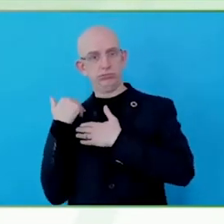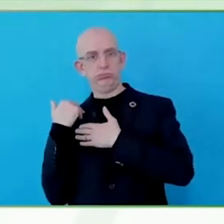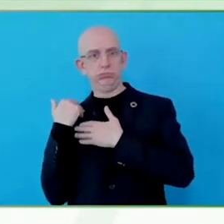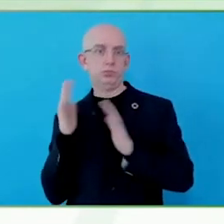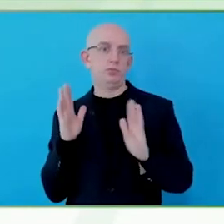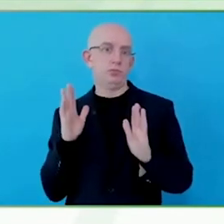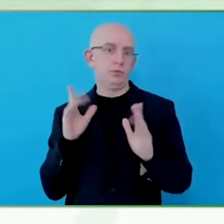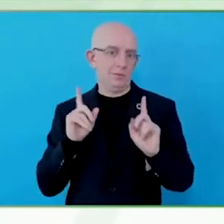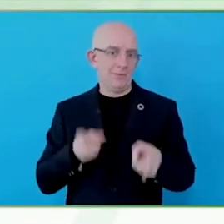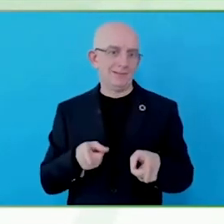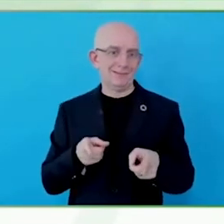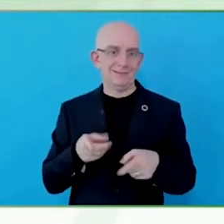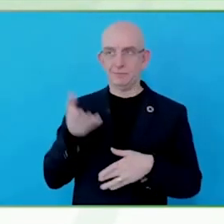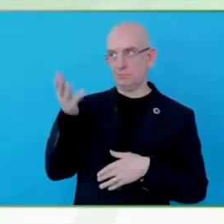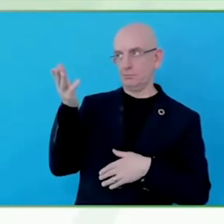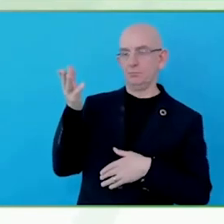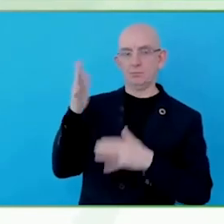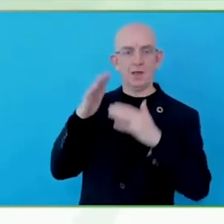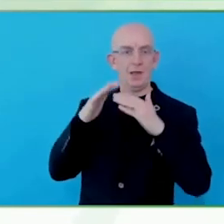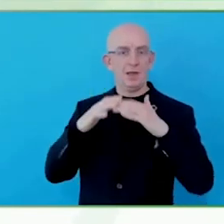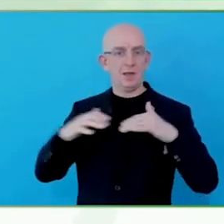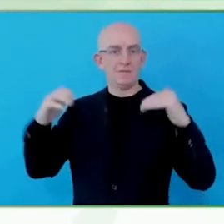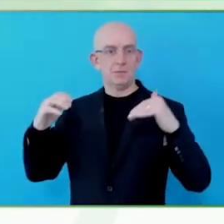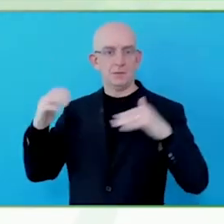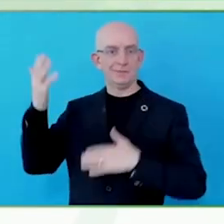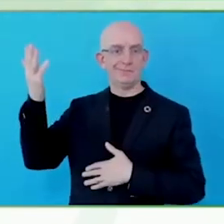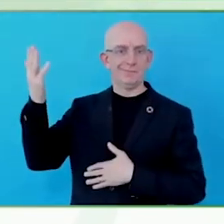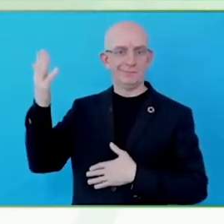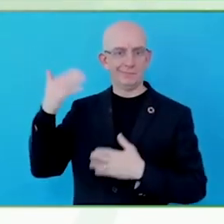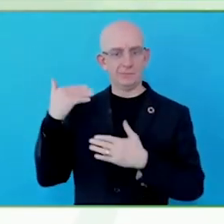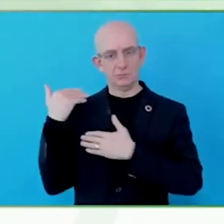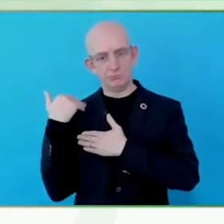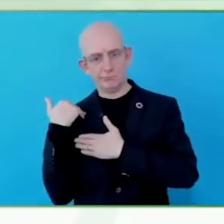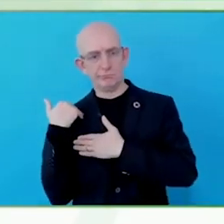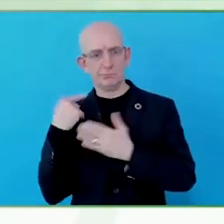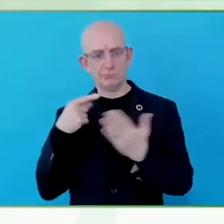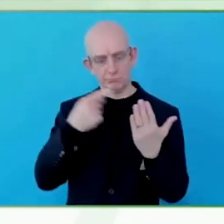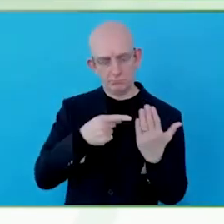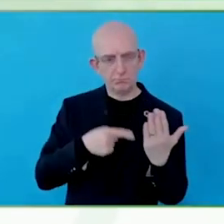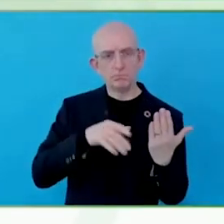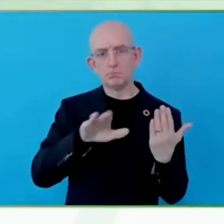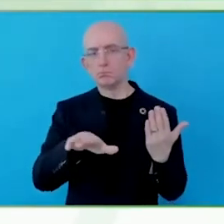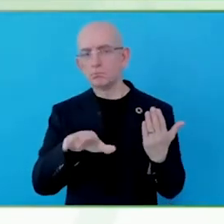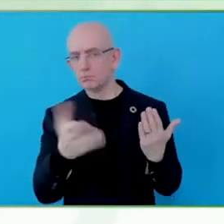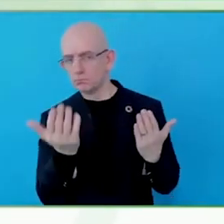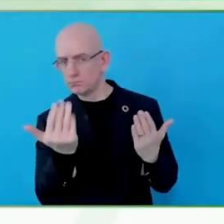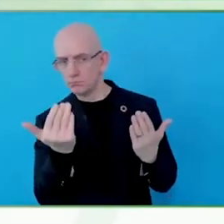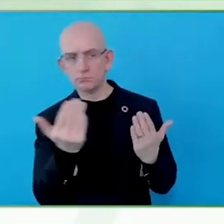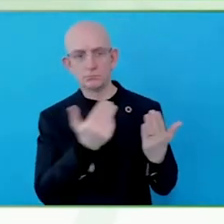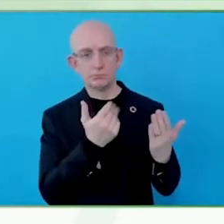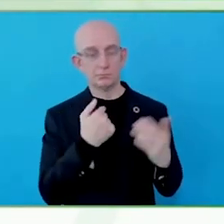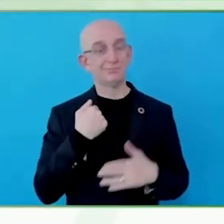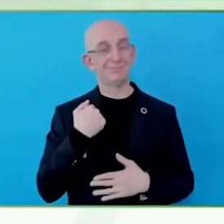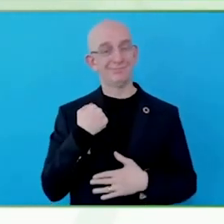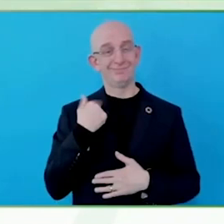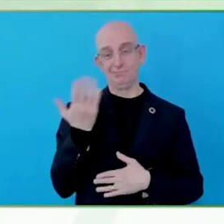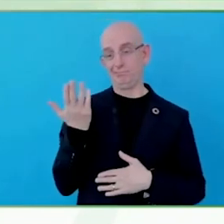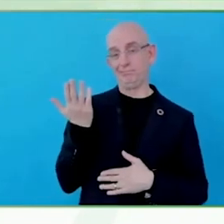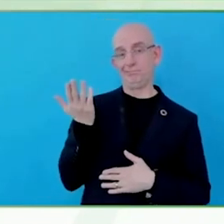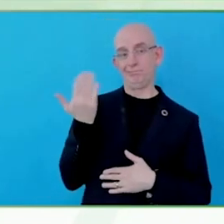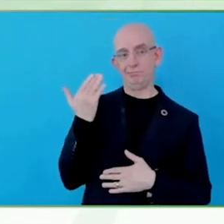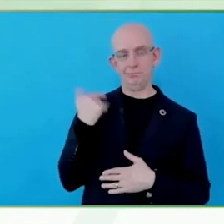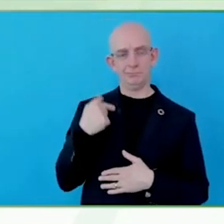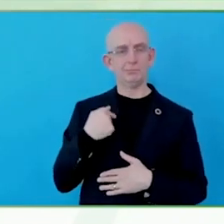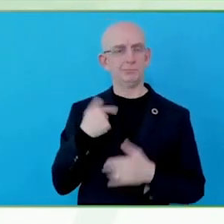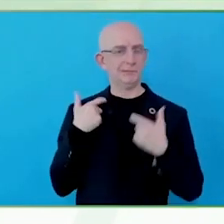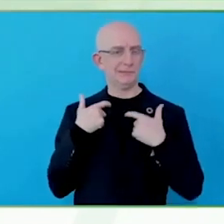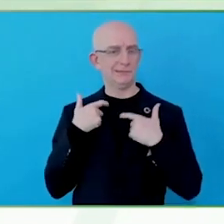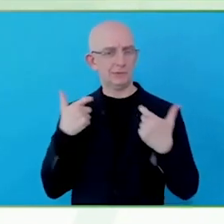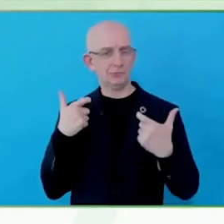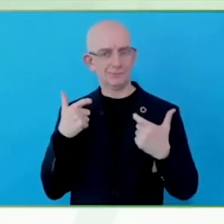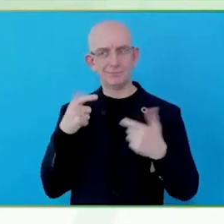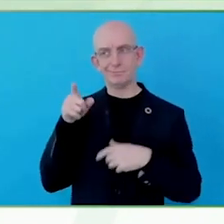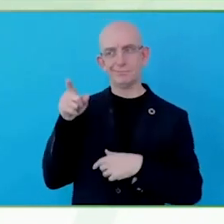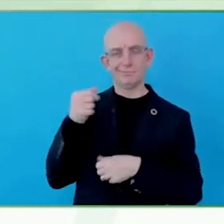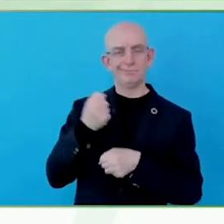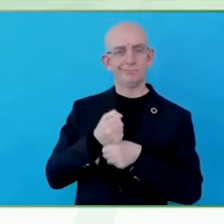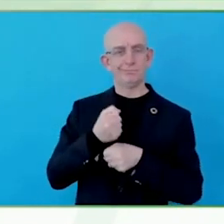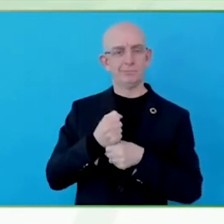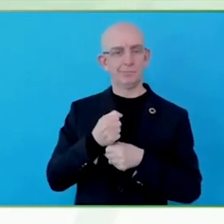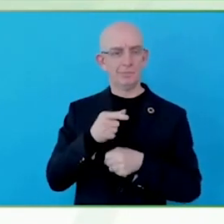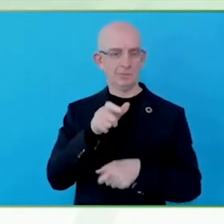São Paulo, we managed to have all of the over 60 websites of the city,